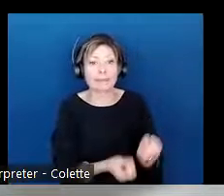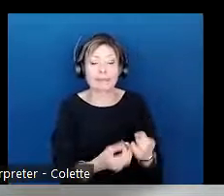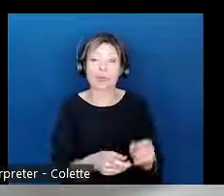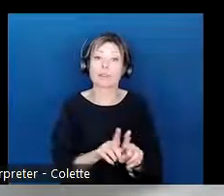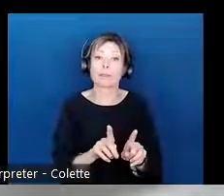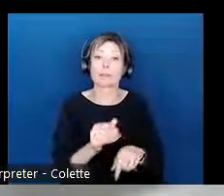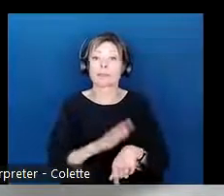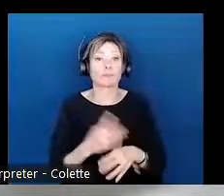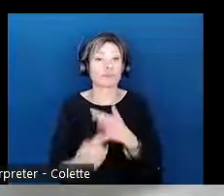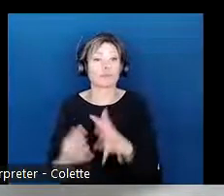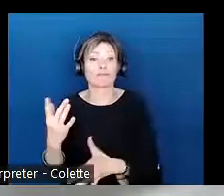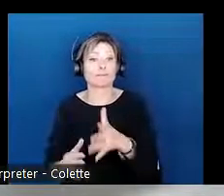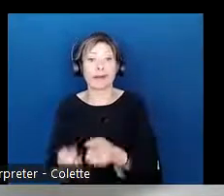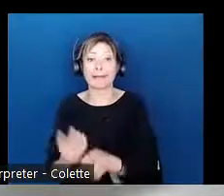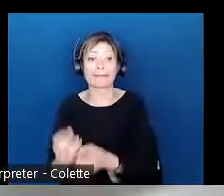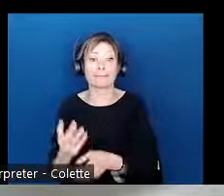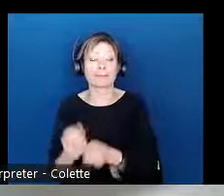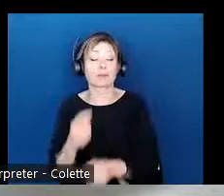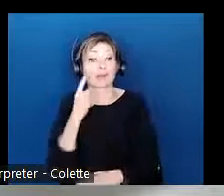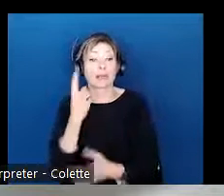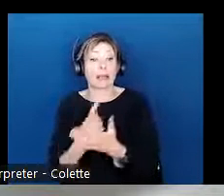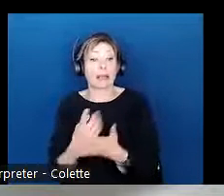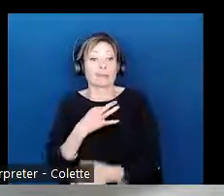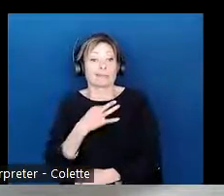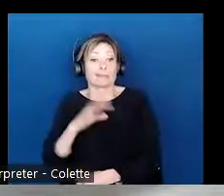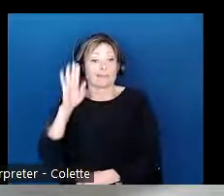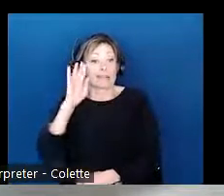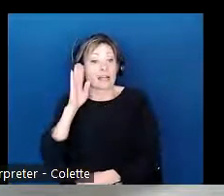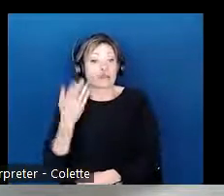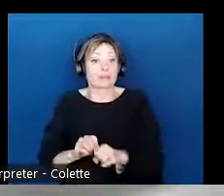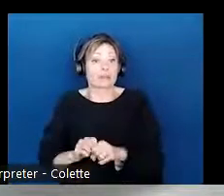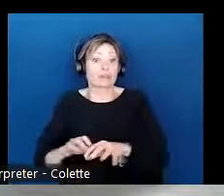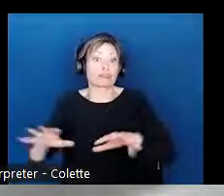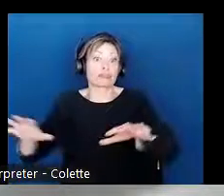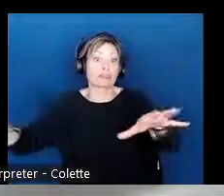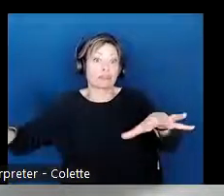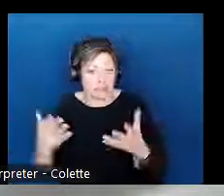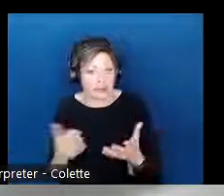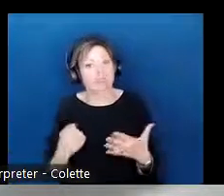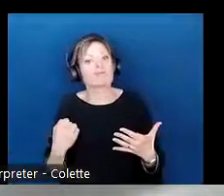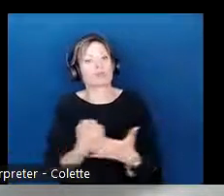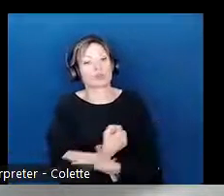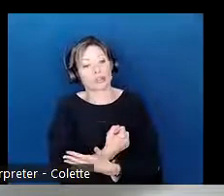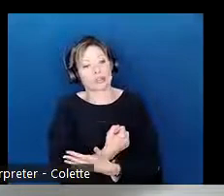um different reserves. Now unfortunately this has caused a lot of issues I know one of our